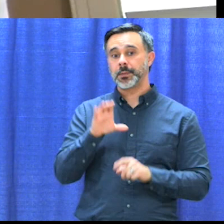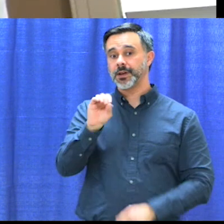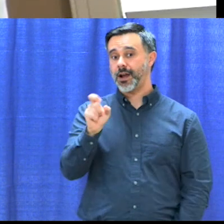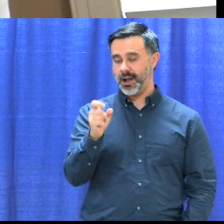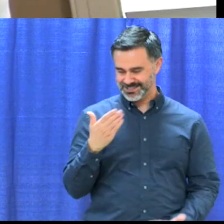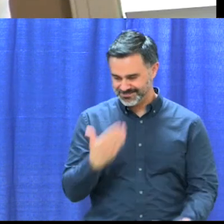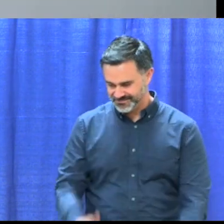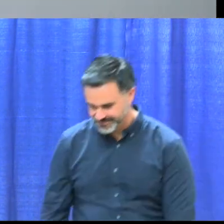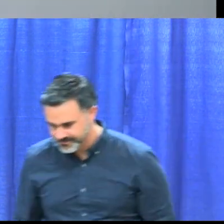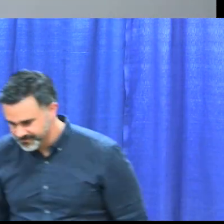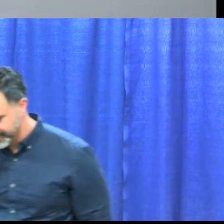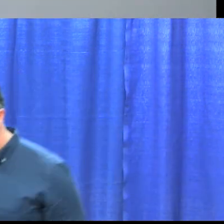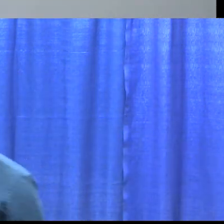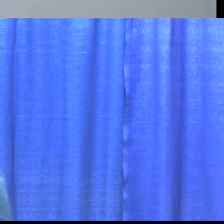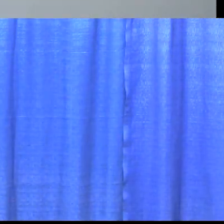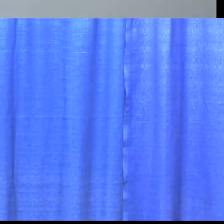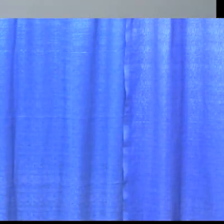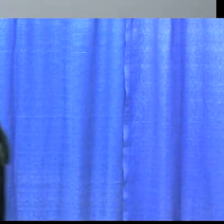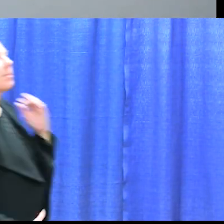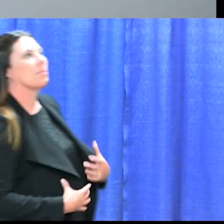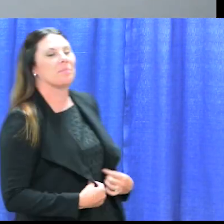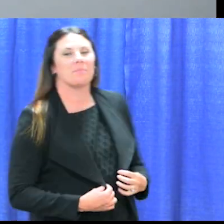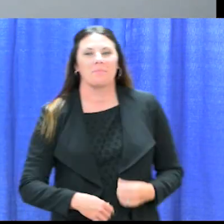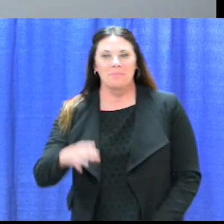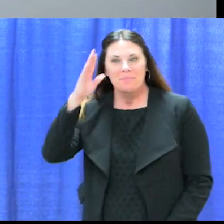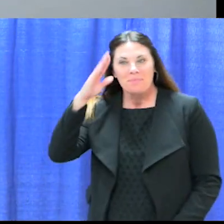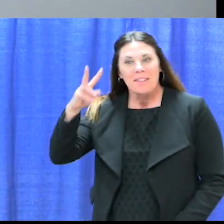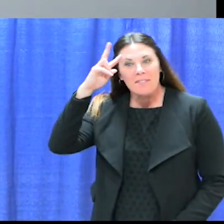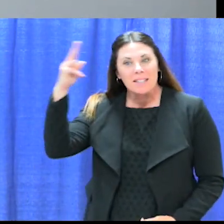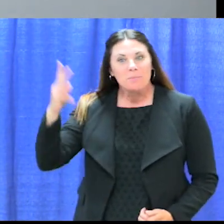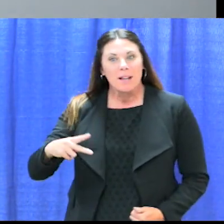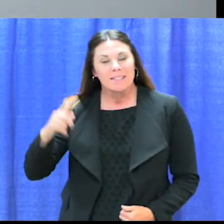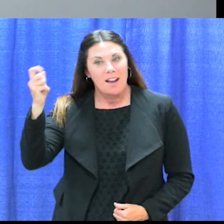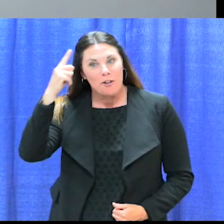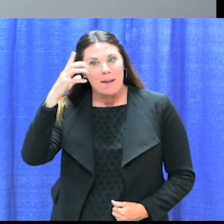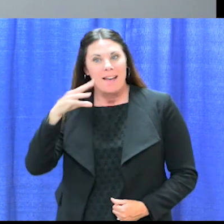[Chanelle Hawken, VP of Public & Govt. Affairs speaking] Sure thing. My name is Chanelle Hawken I'm the vice president of government and public affairs so communications